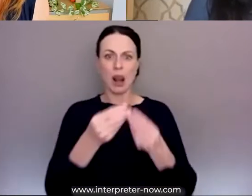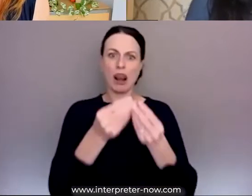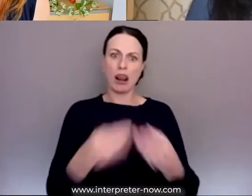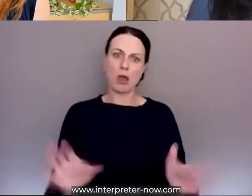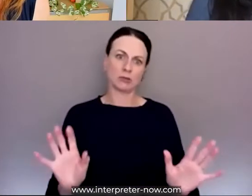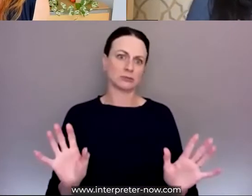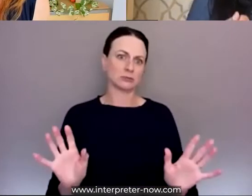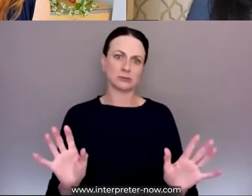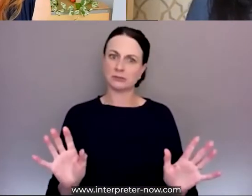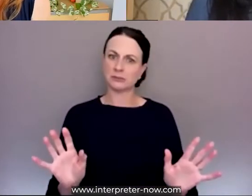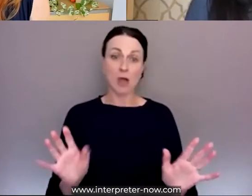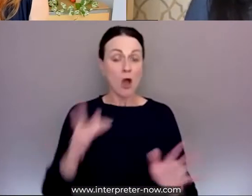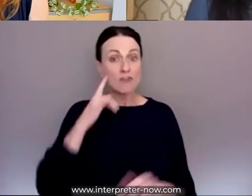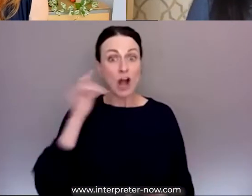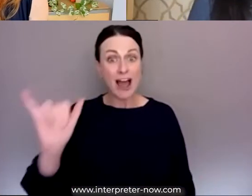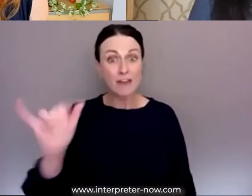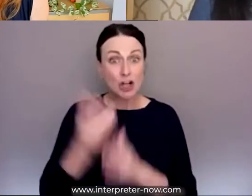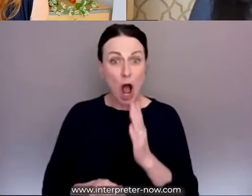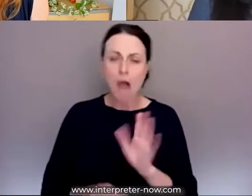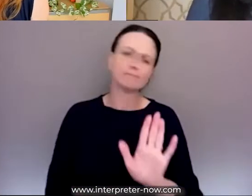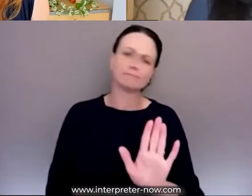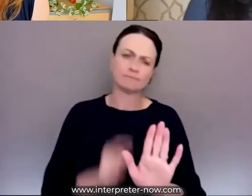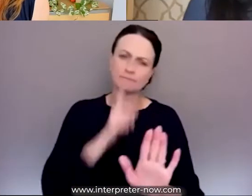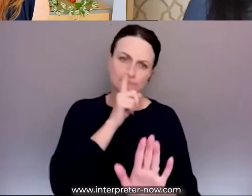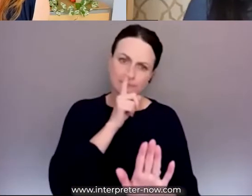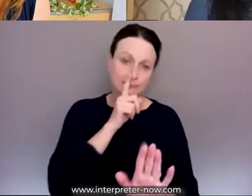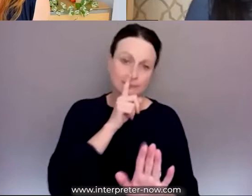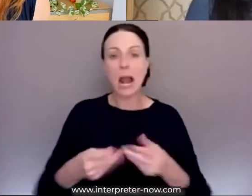I don't think it has lost forever. I think it's lost right now in most folks.